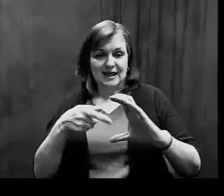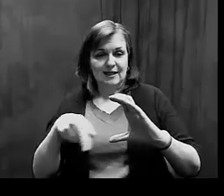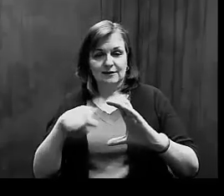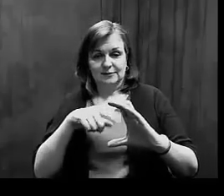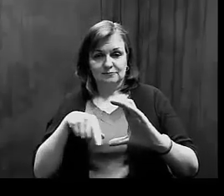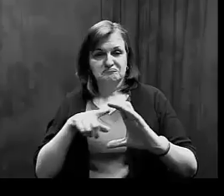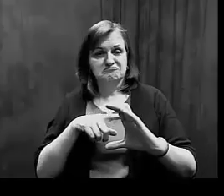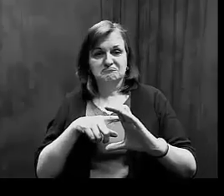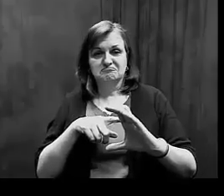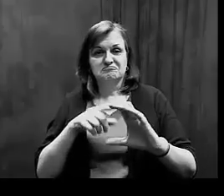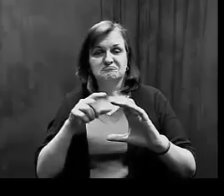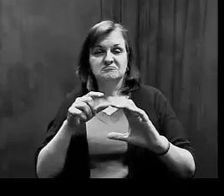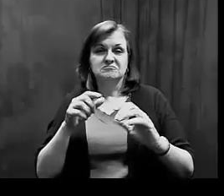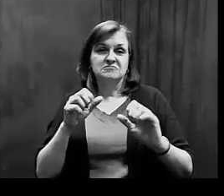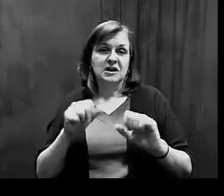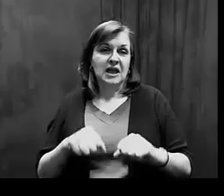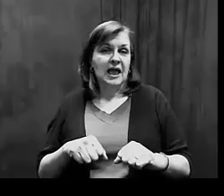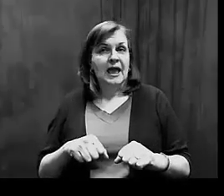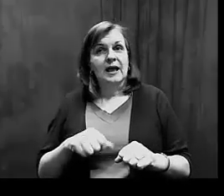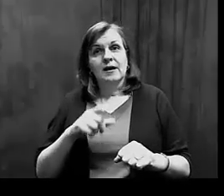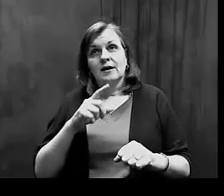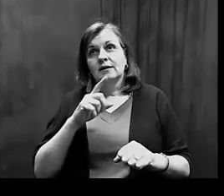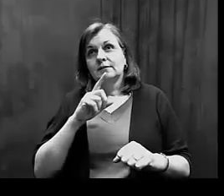these are cells that are